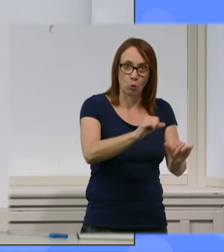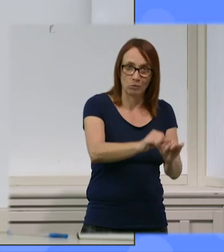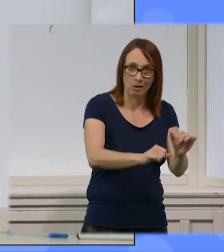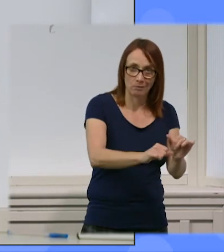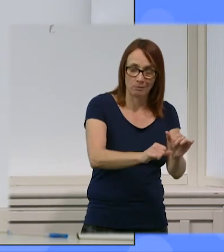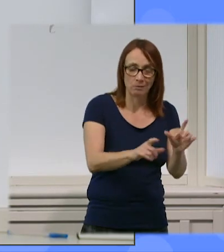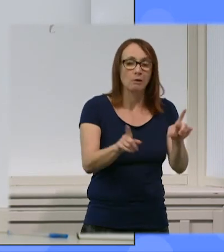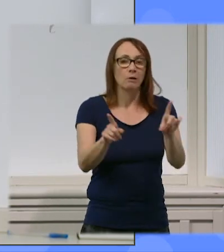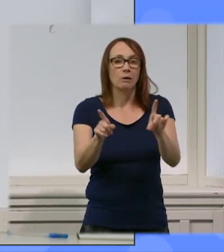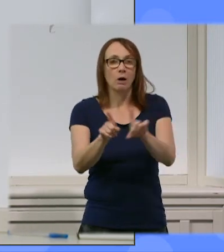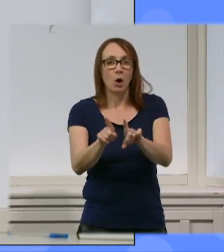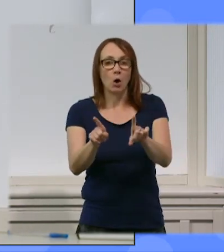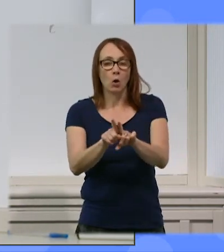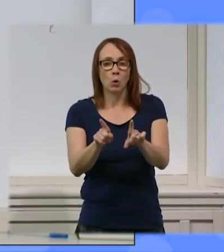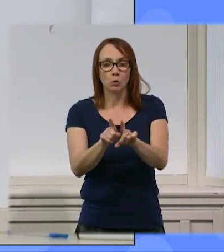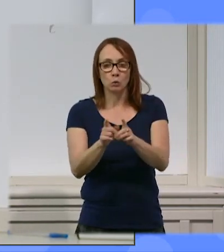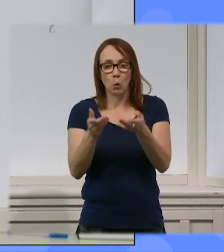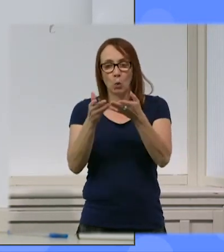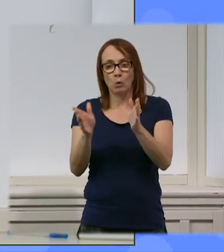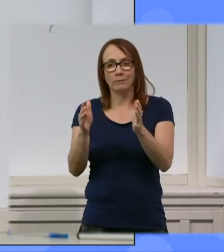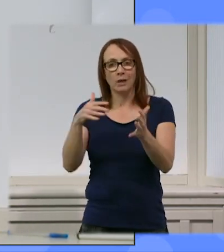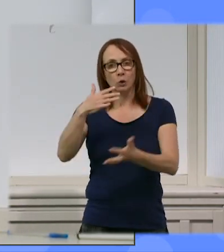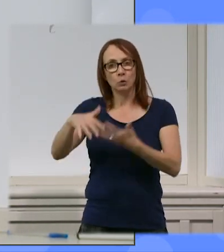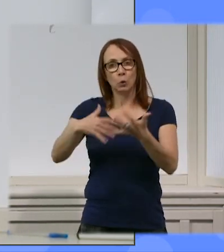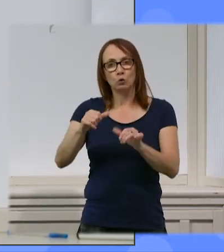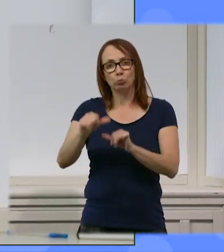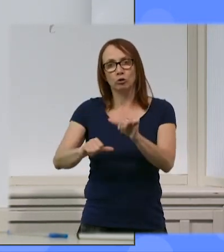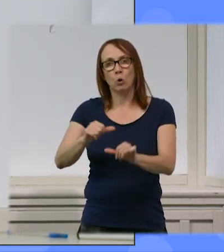capacity to be a wider social process and one which we as citizens can take